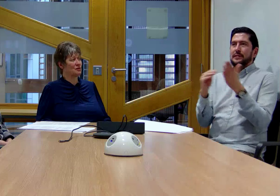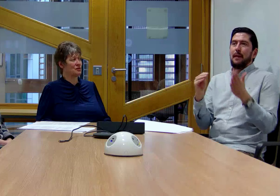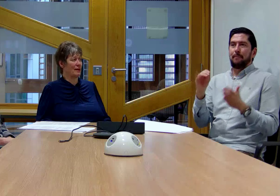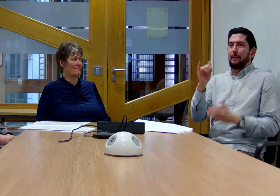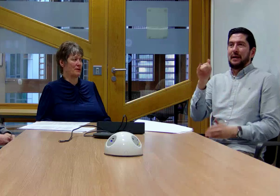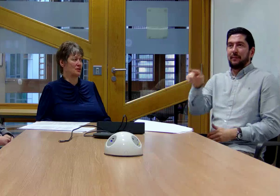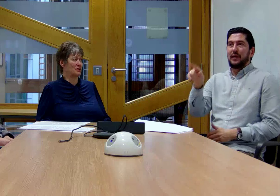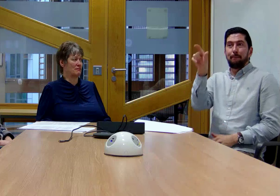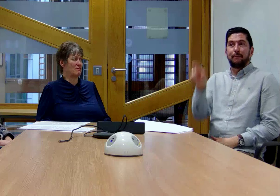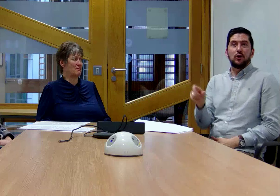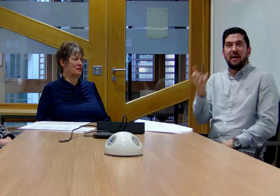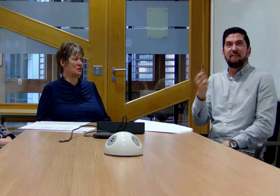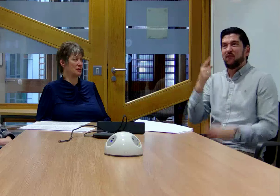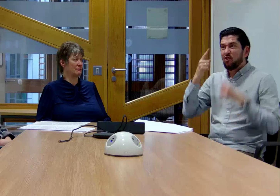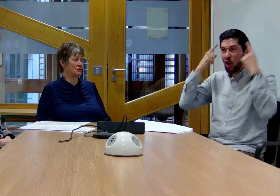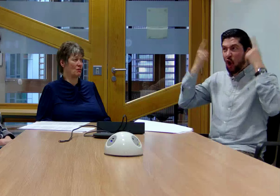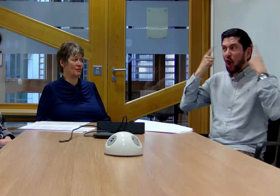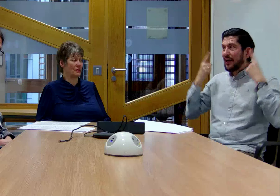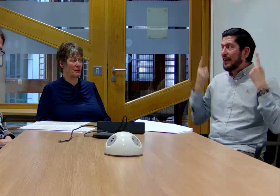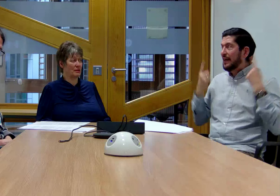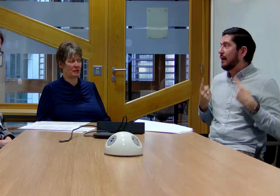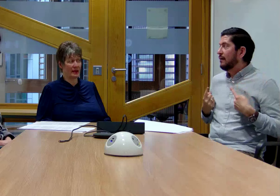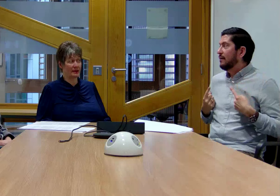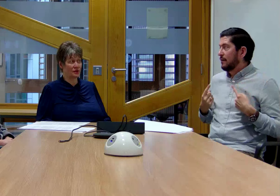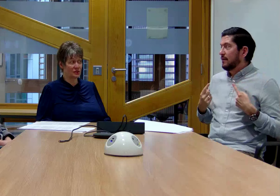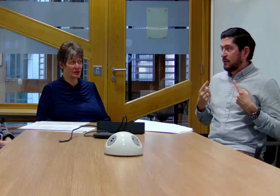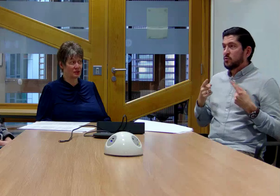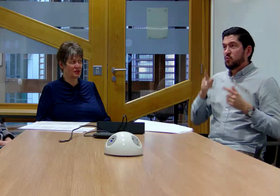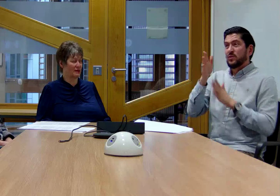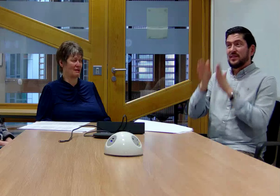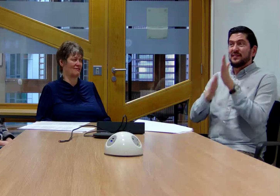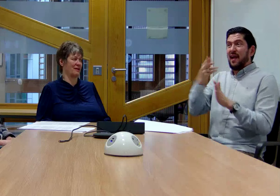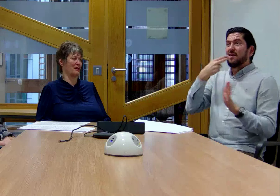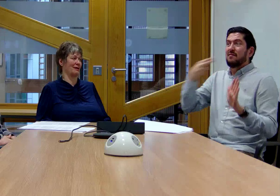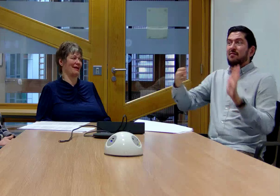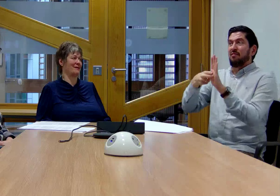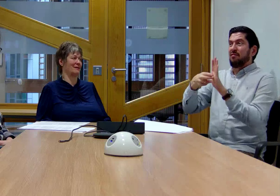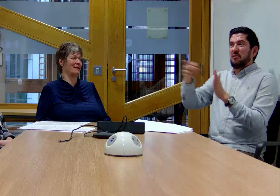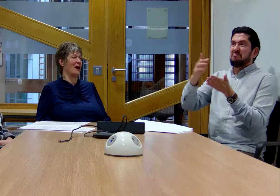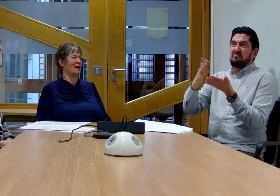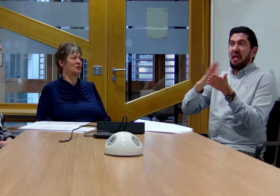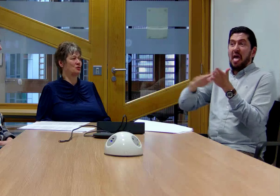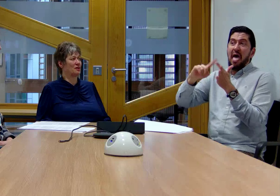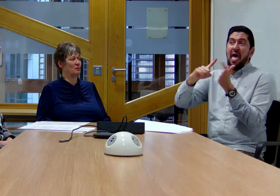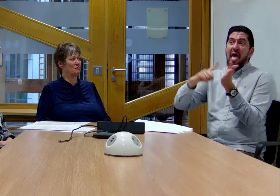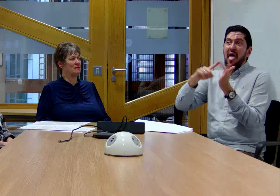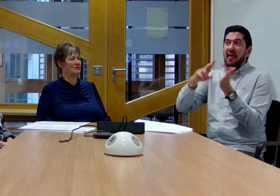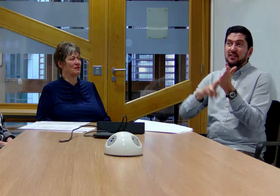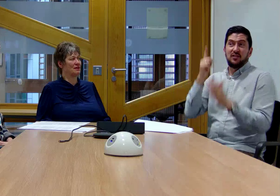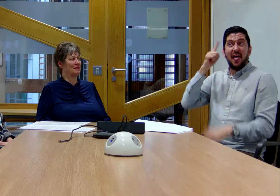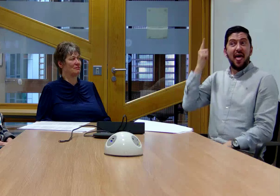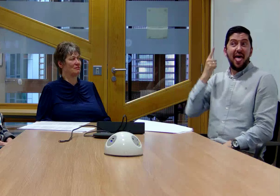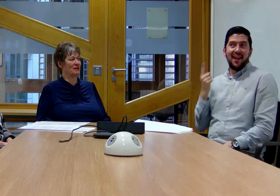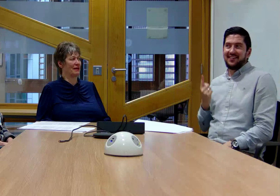like a nickname, so it might be linked to that person maybe in terms of the characteristics they might have.